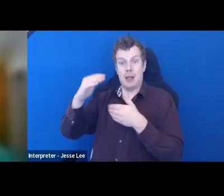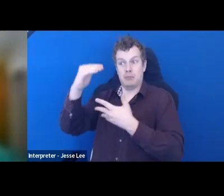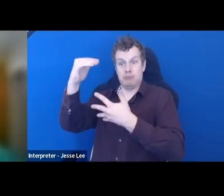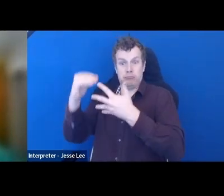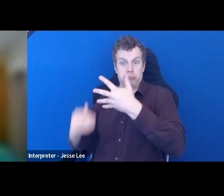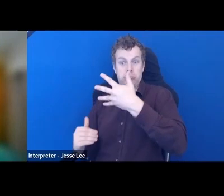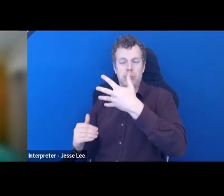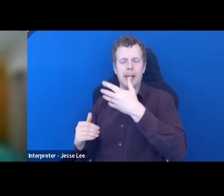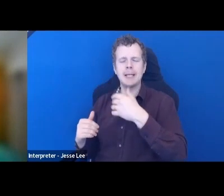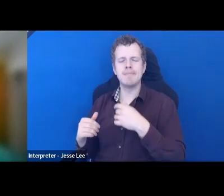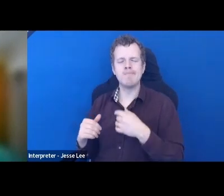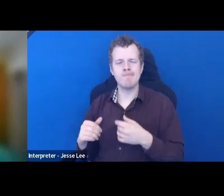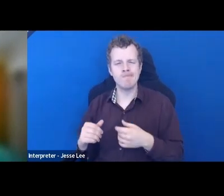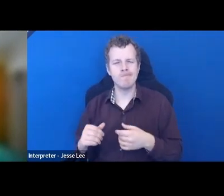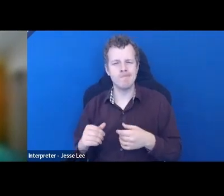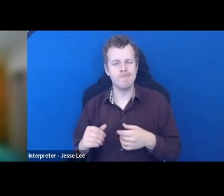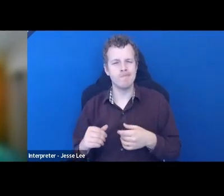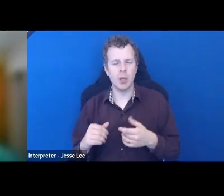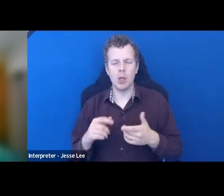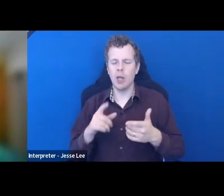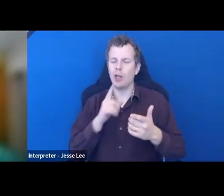that one, there's a lot of variability and outcomes.